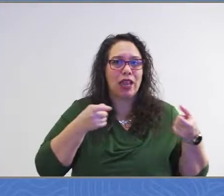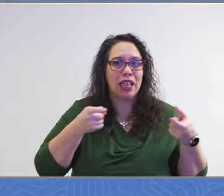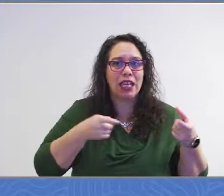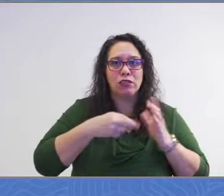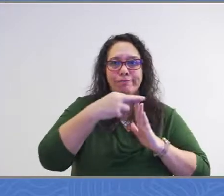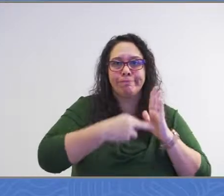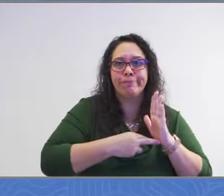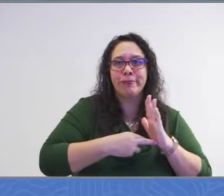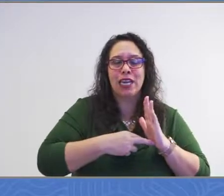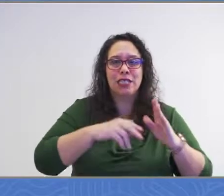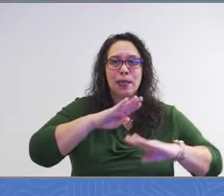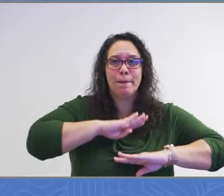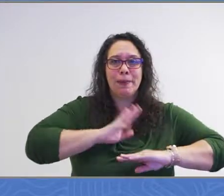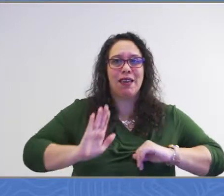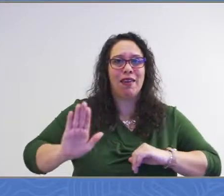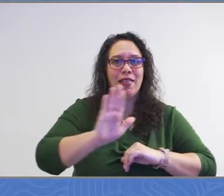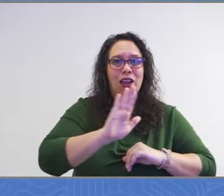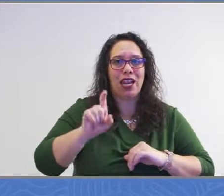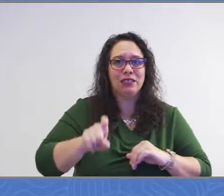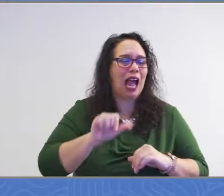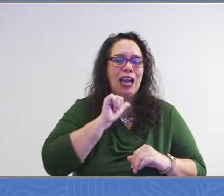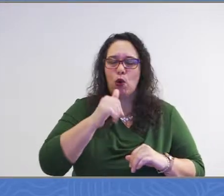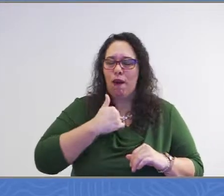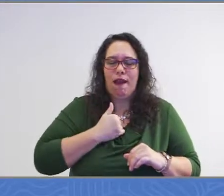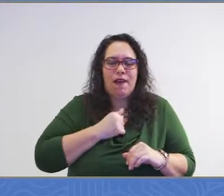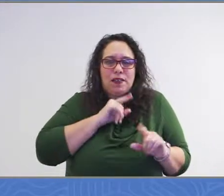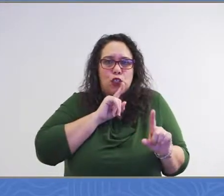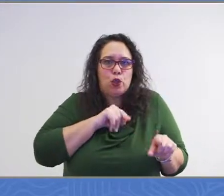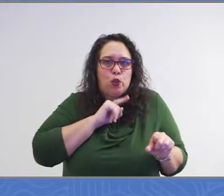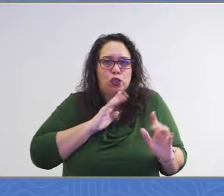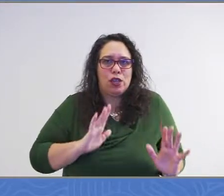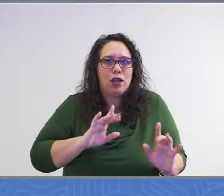I don't have a definite solution but I do have suggestions that are essential